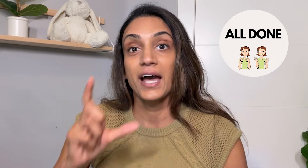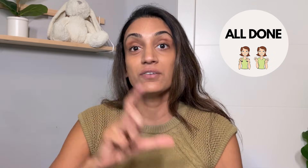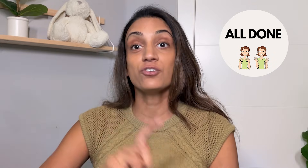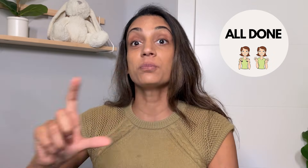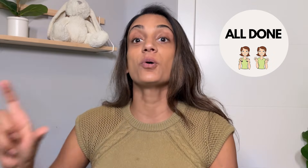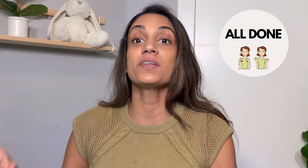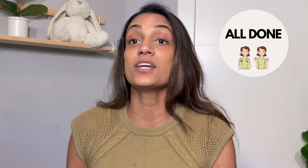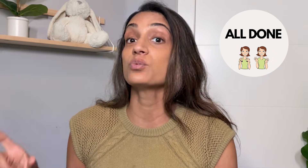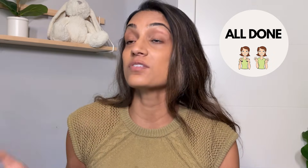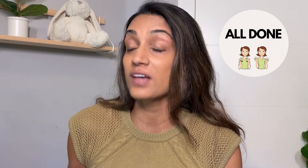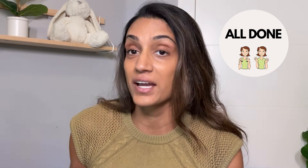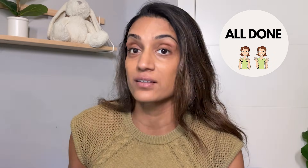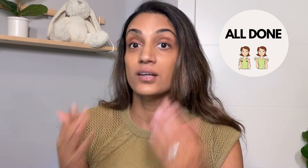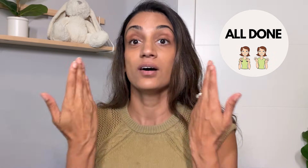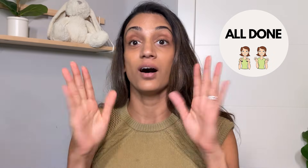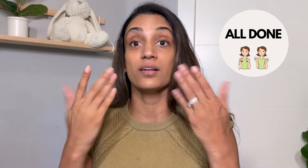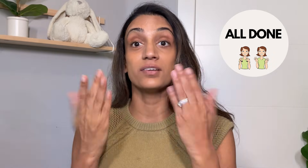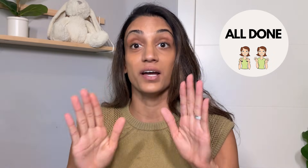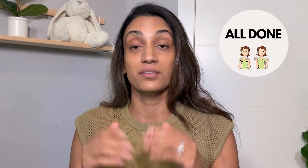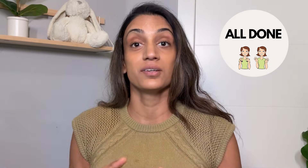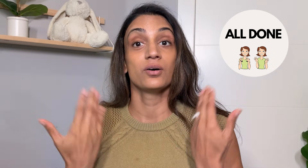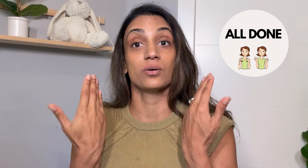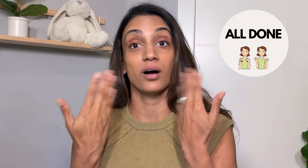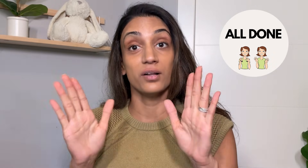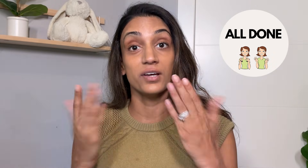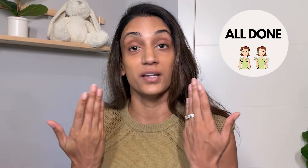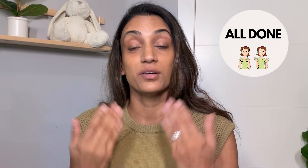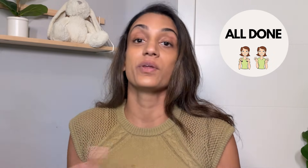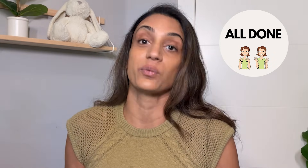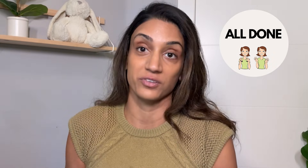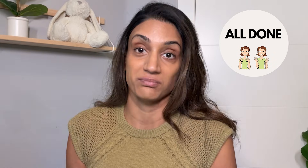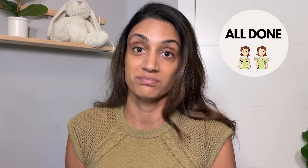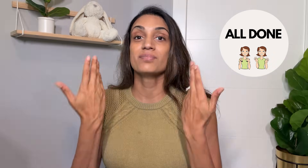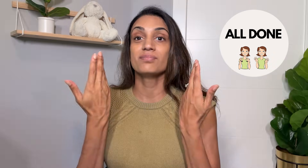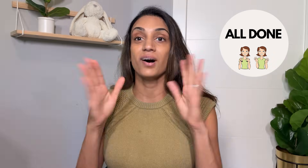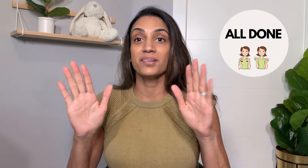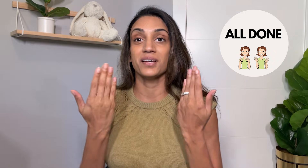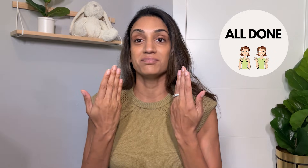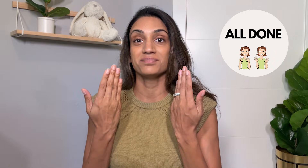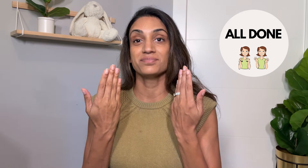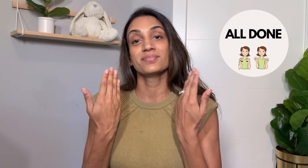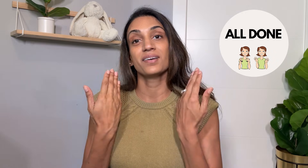And eventually both the kids would sign all done or all done when they were done. All done.